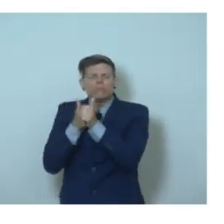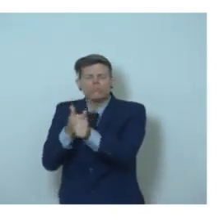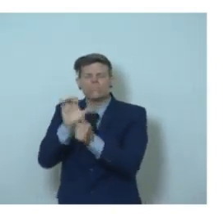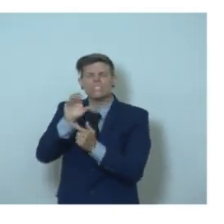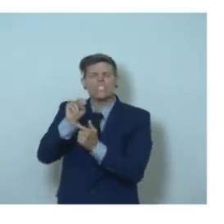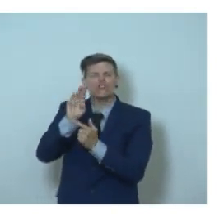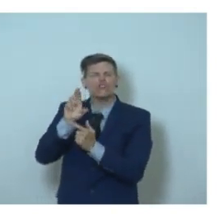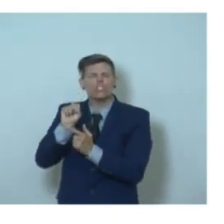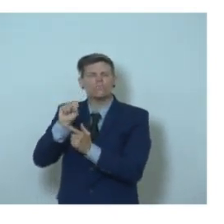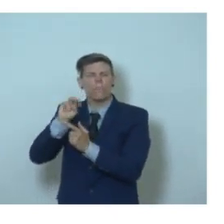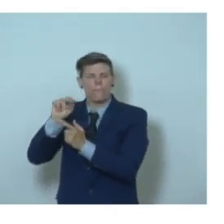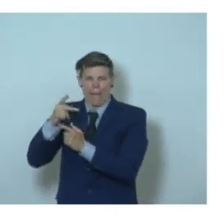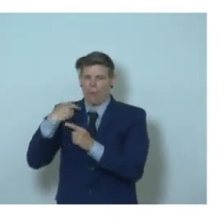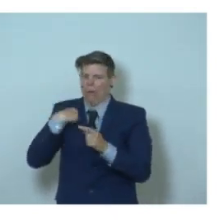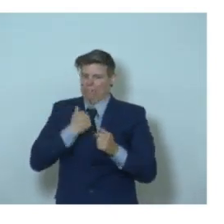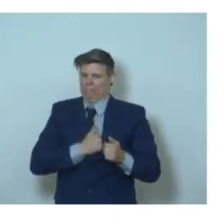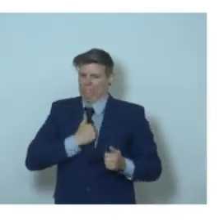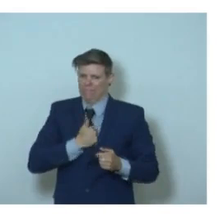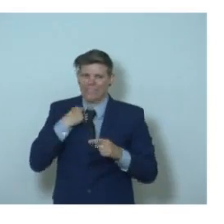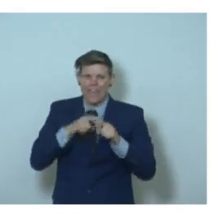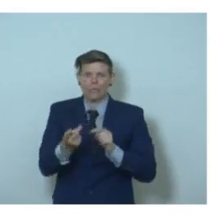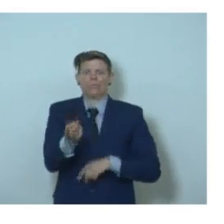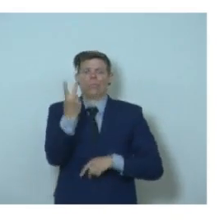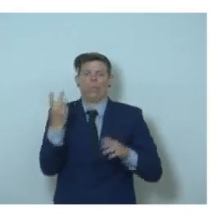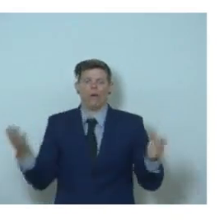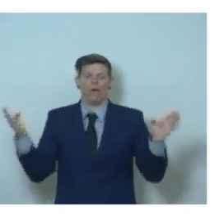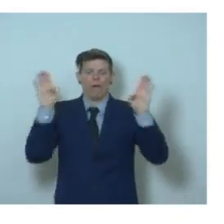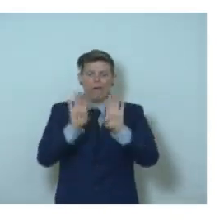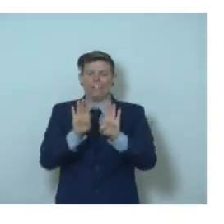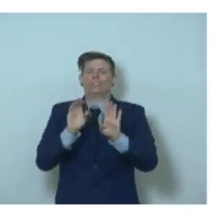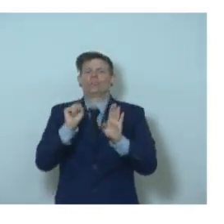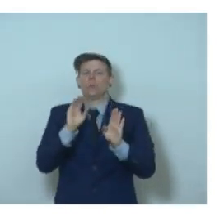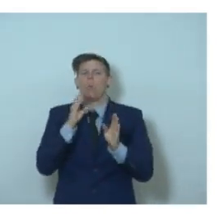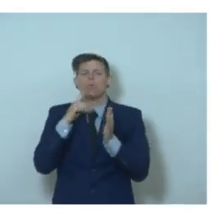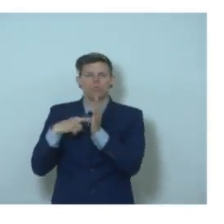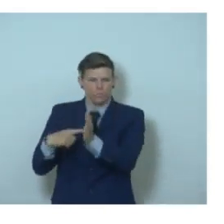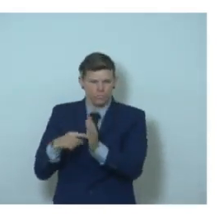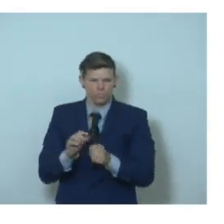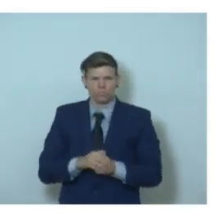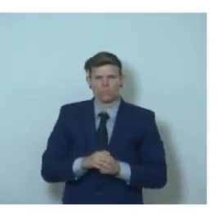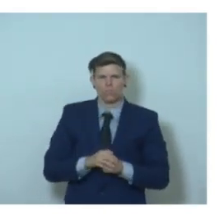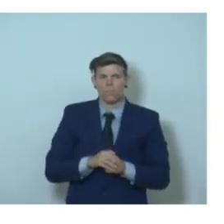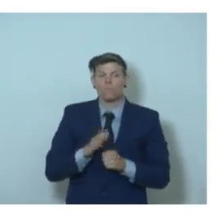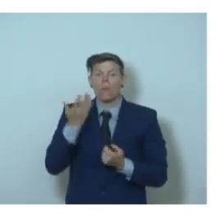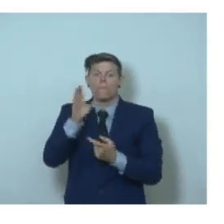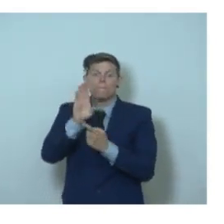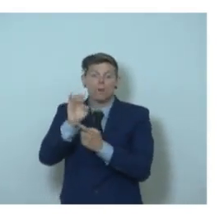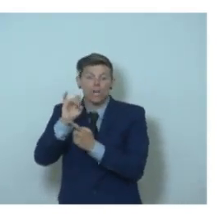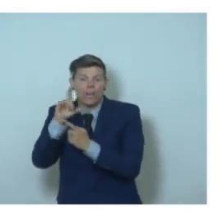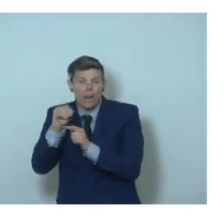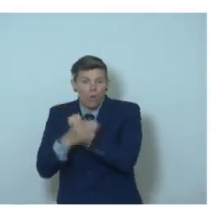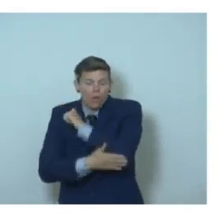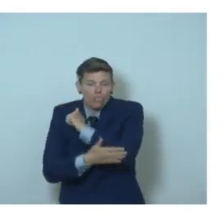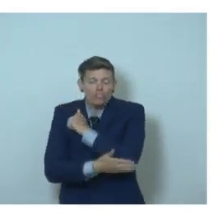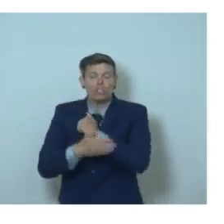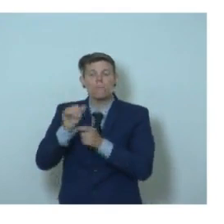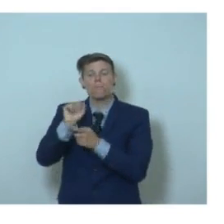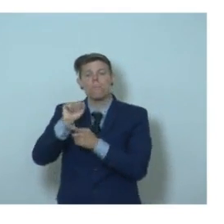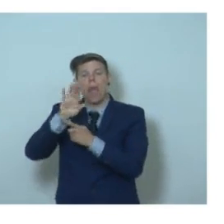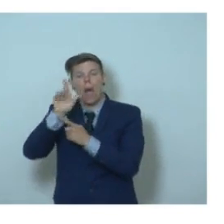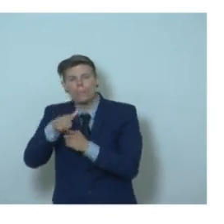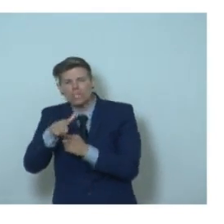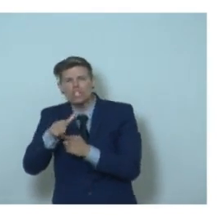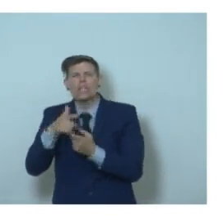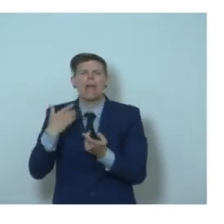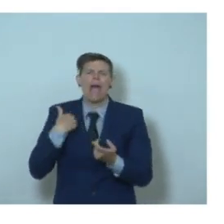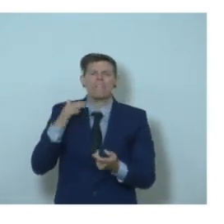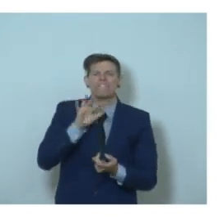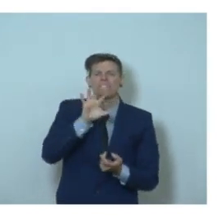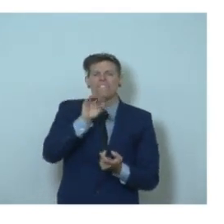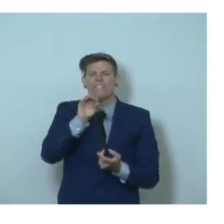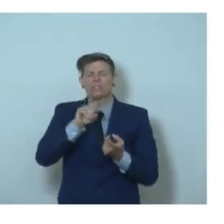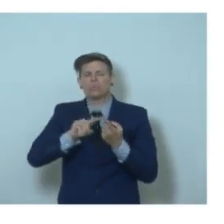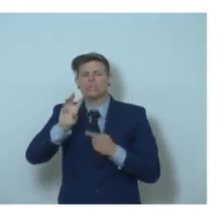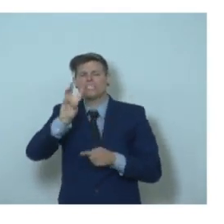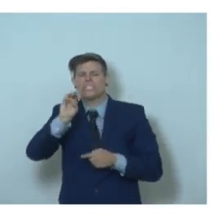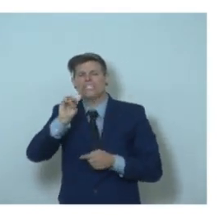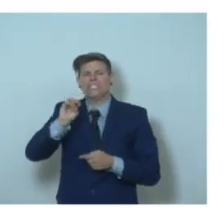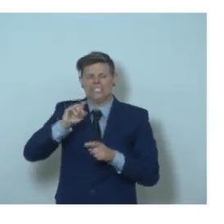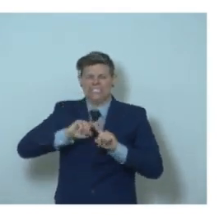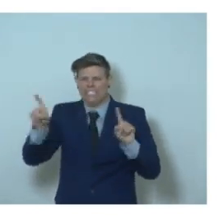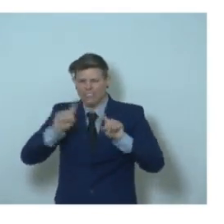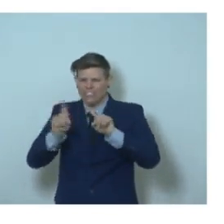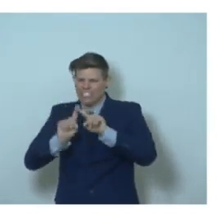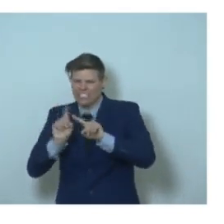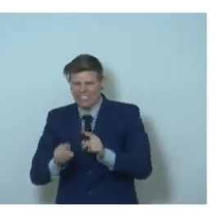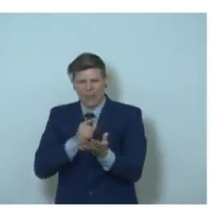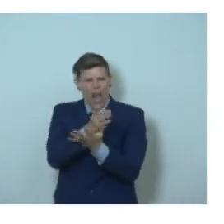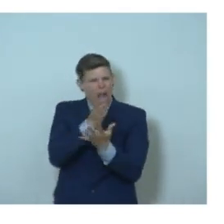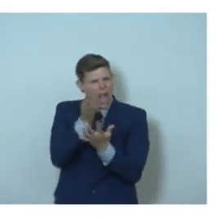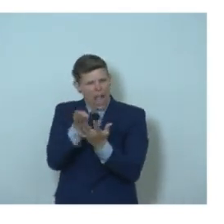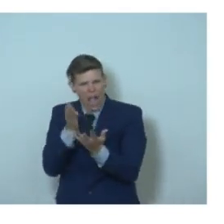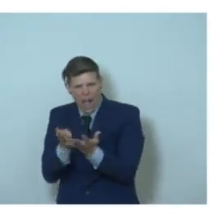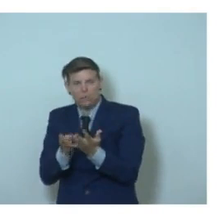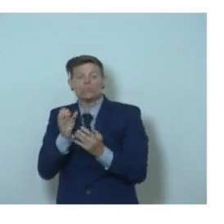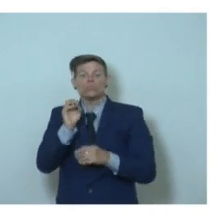I HAD A MAP OF WHAT A CENSUS TRACT MAP LOOK LIKE FOR YOU, BUT WE DIDN’T HAVE ROOM FOR IT ON THE SLIDE, BUT I’M LOOKING AT ONE FOR BERNALILLO COUNTY IN THE CITY OF ALBUQUERQUE AND THERE’S